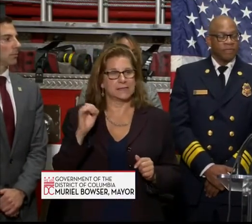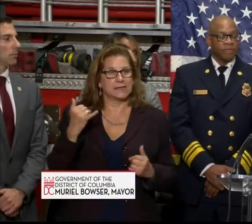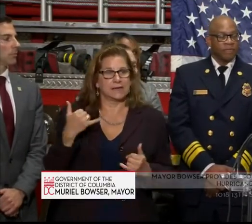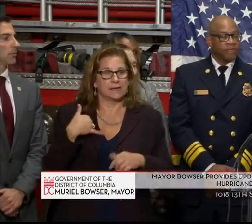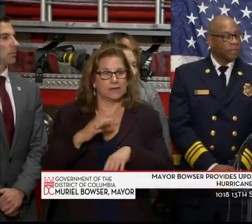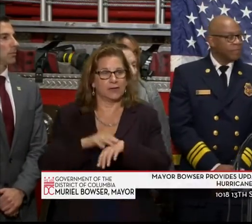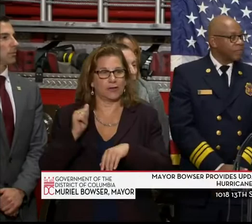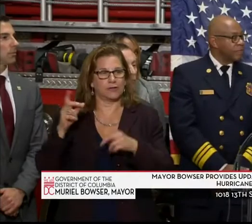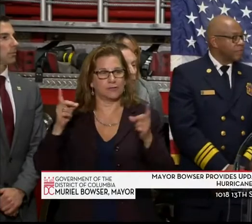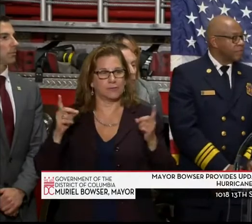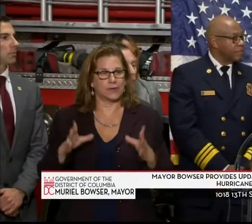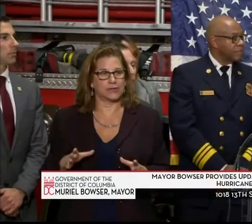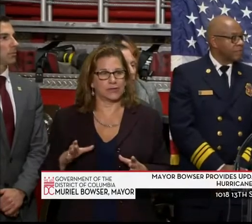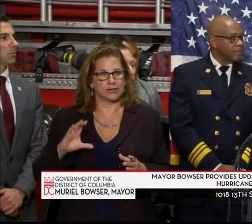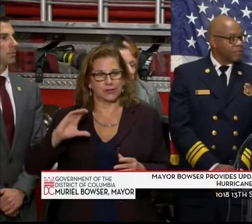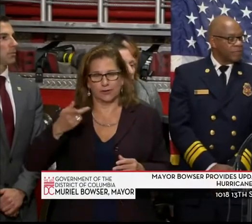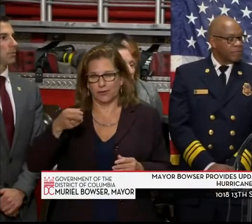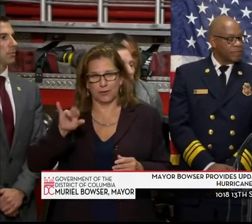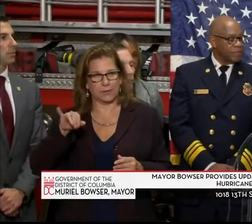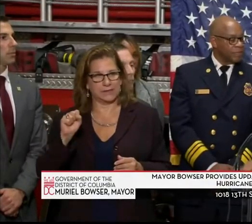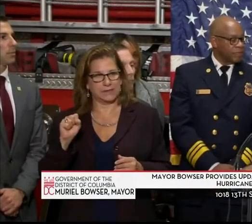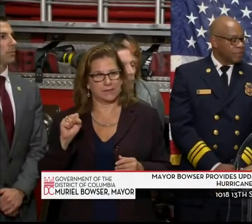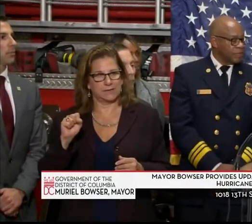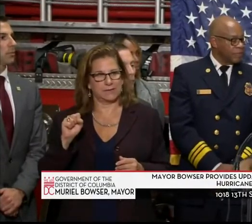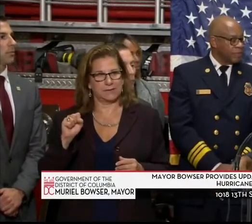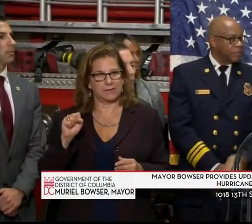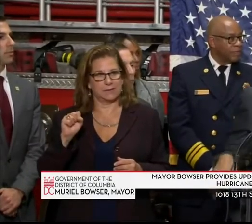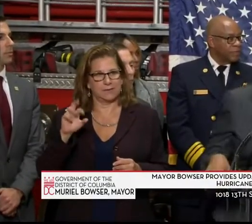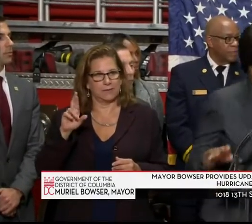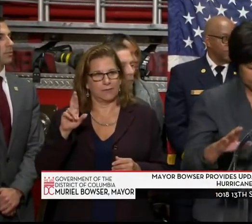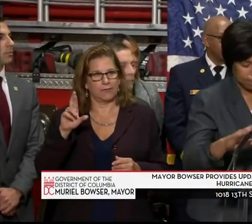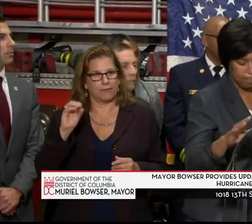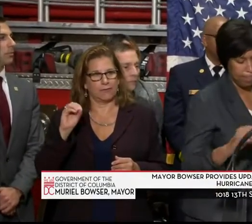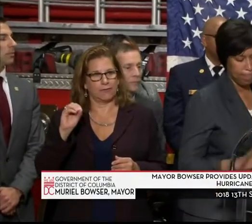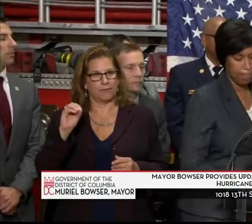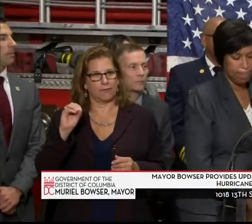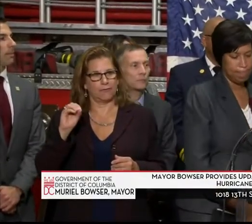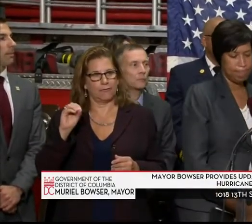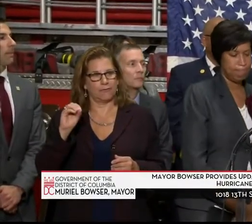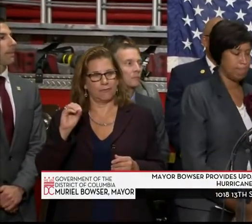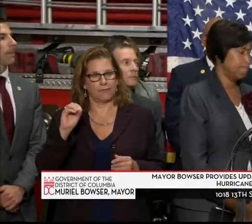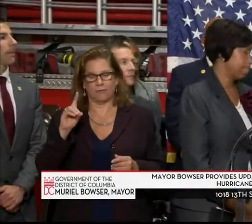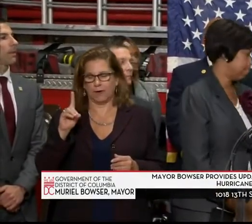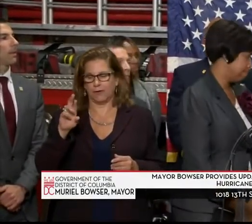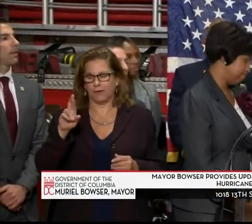LEADS OUR EMERGENCY MANAGEMENT AGENCY.